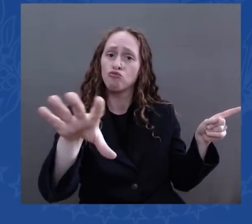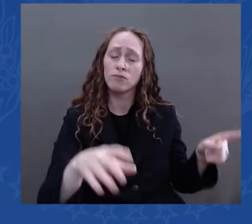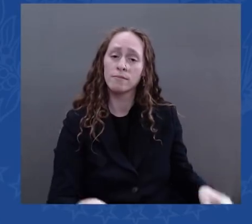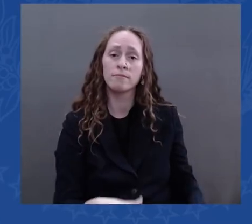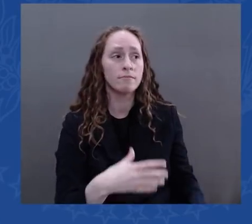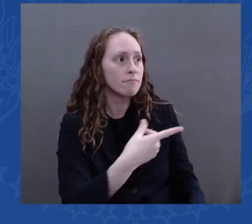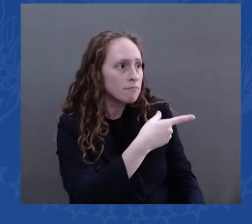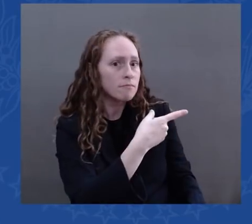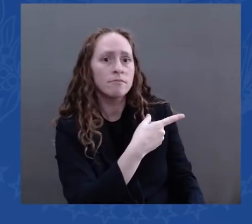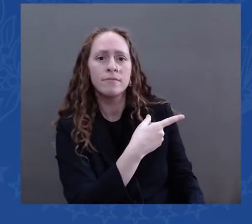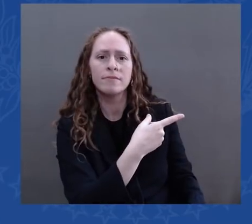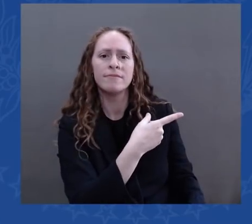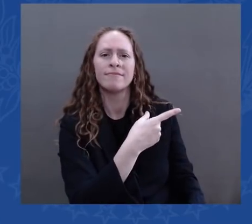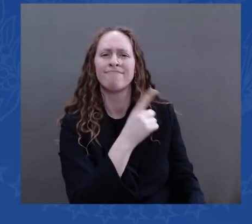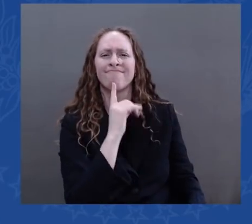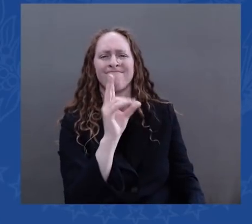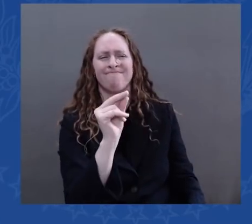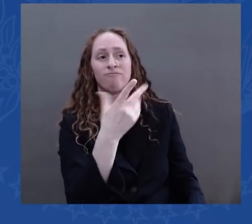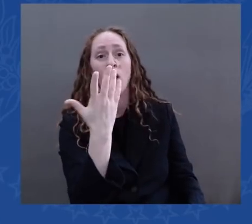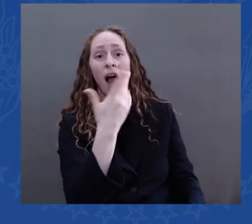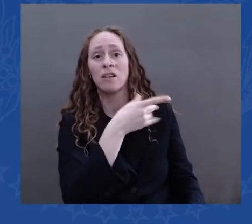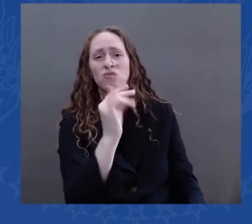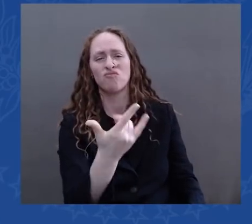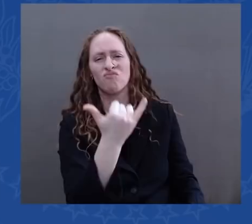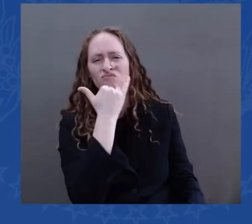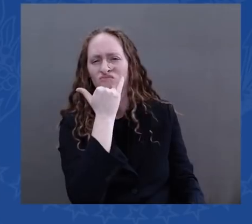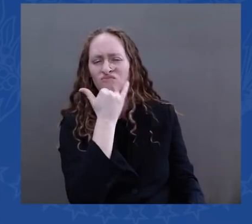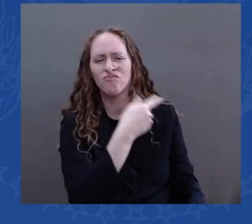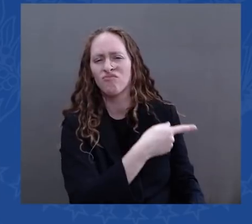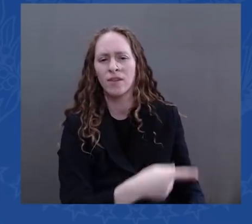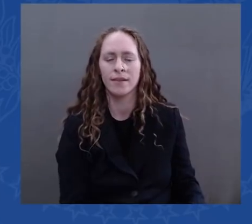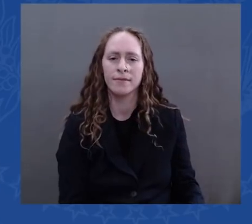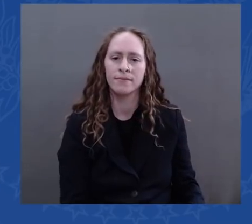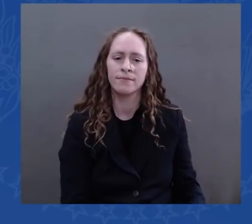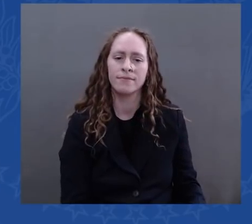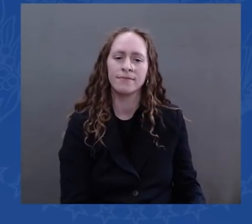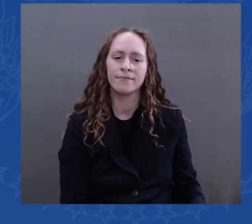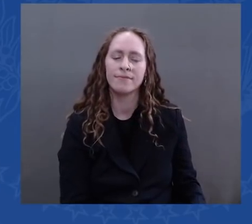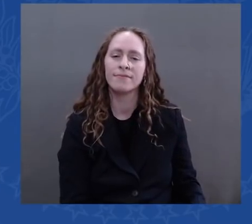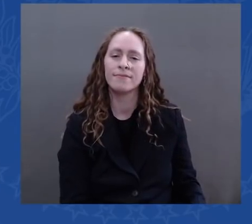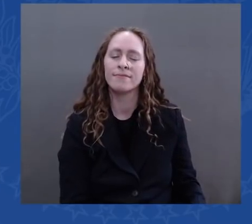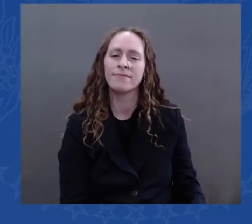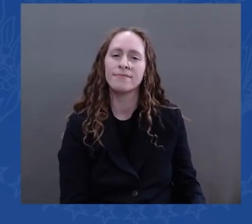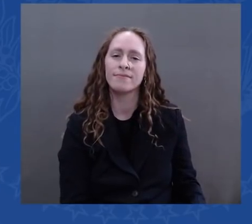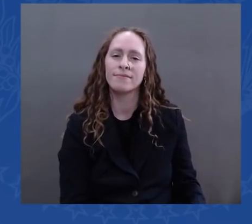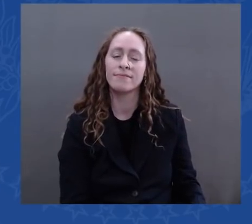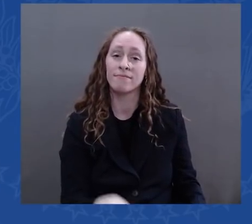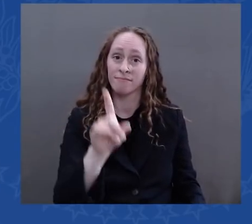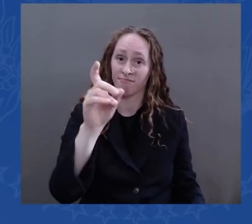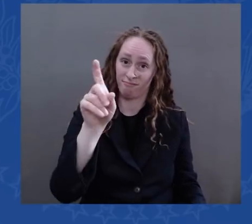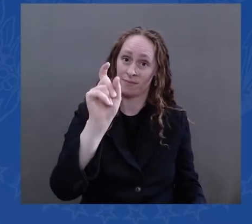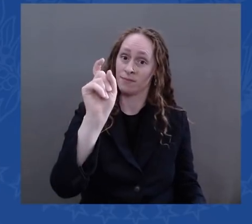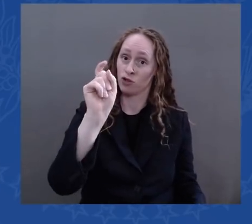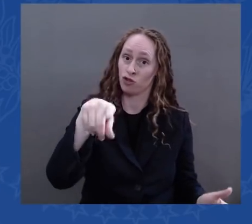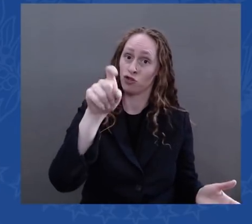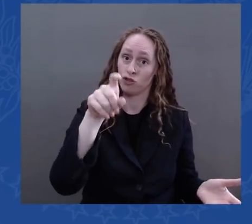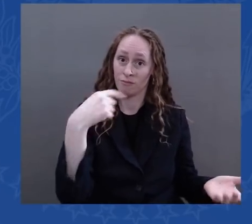no, it's not a question of ev- -- the question is: Is there something to meet on that would justify him being able to end this war